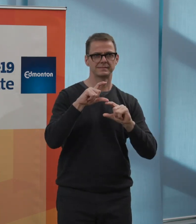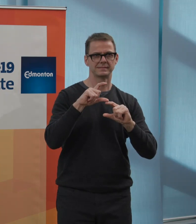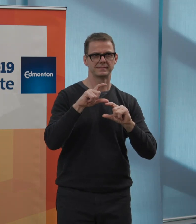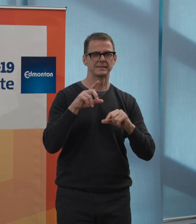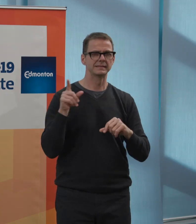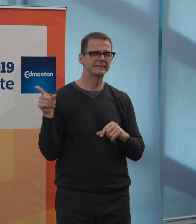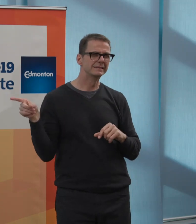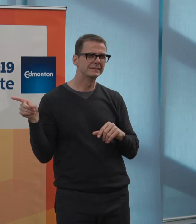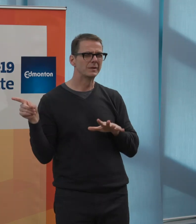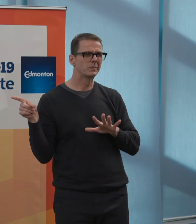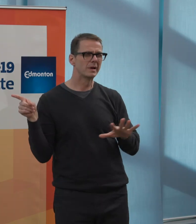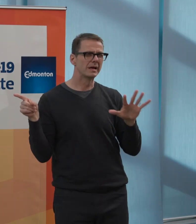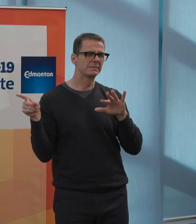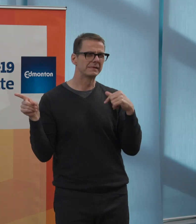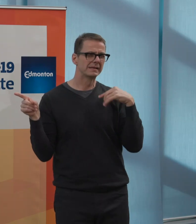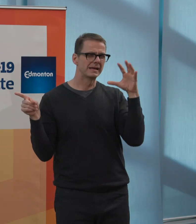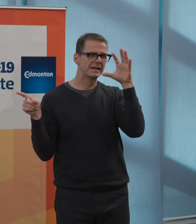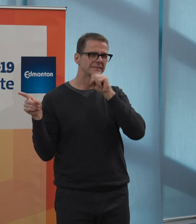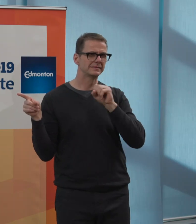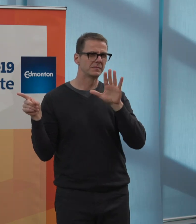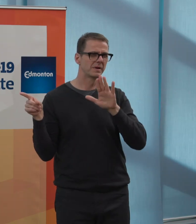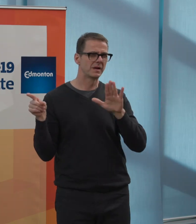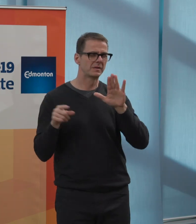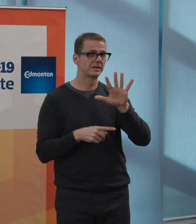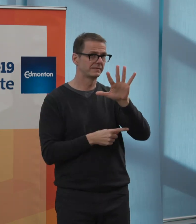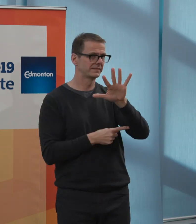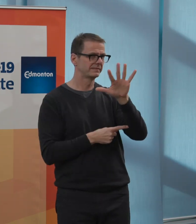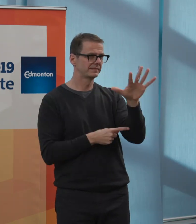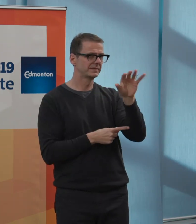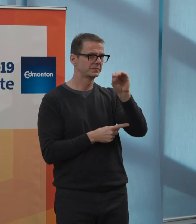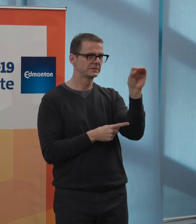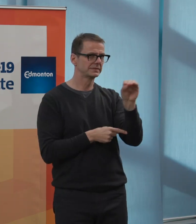that we that employee would get from employment insurance and we're topping